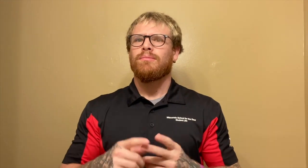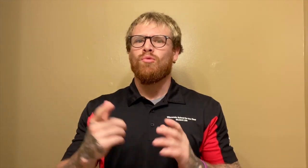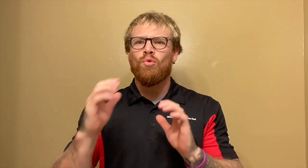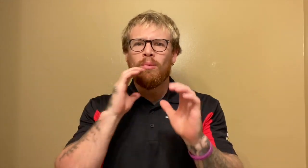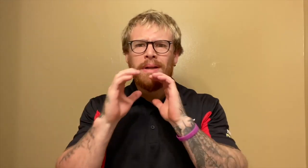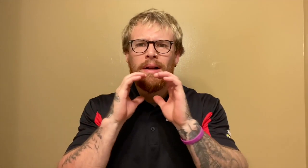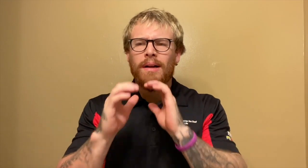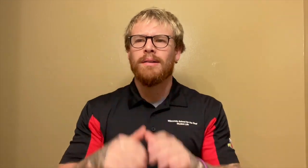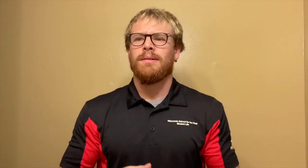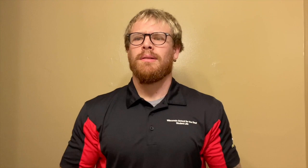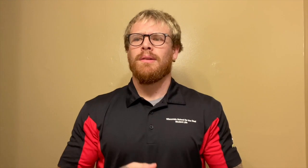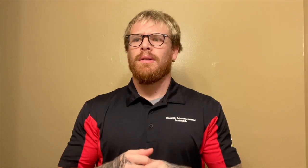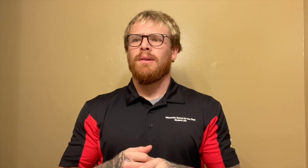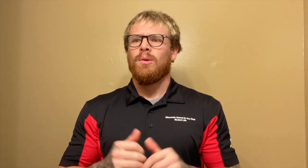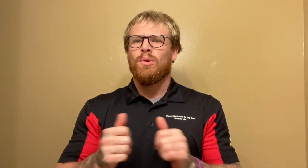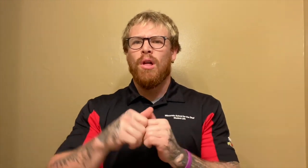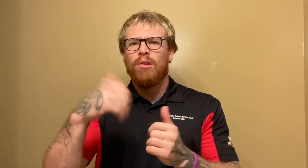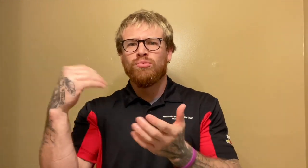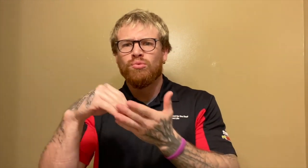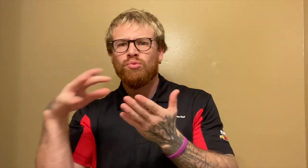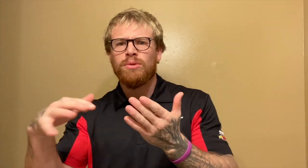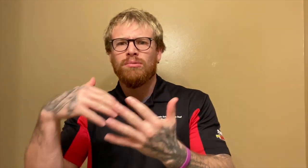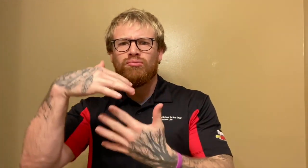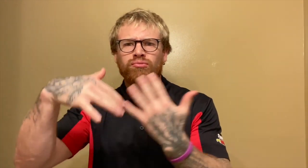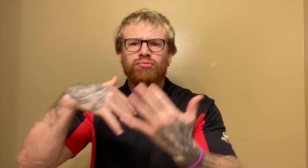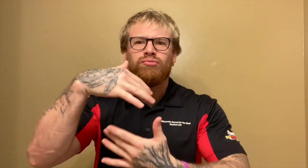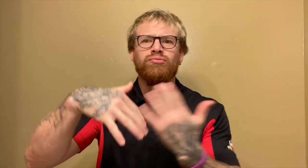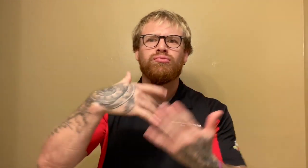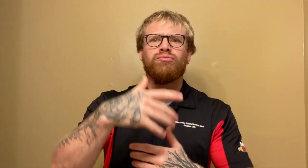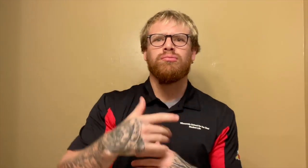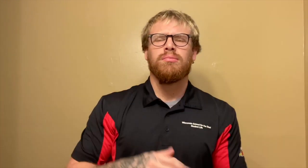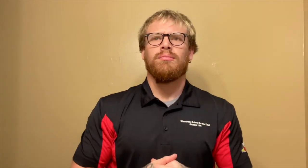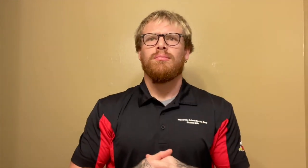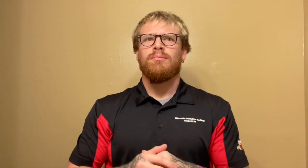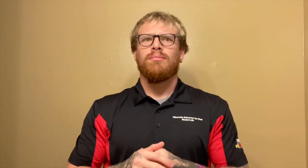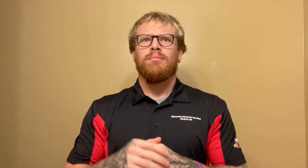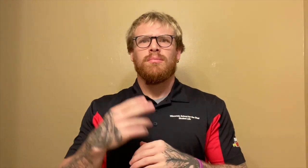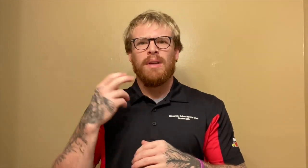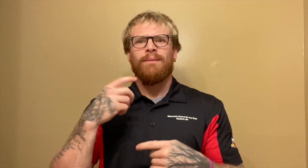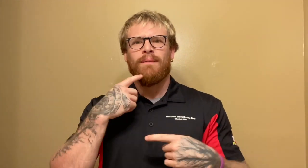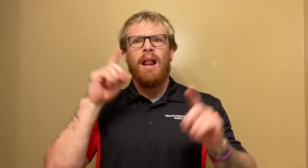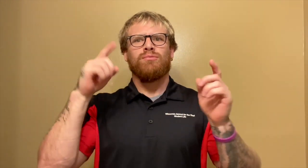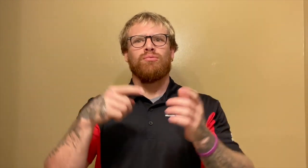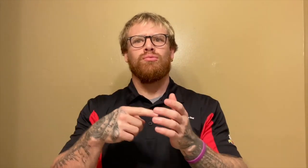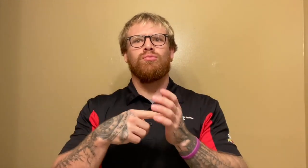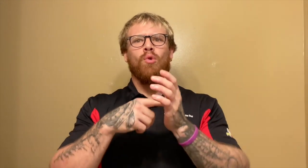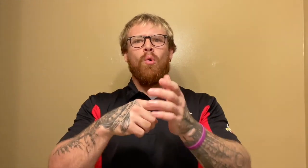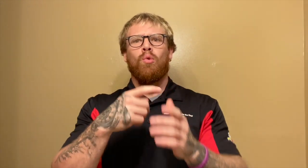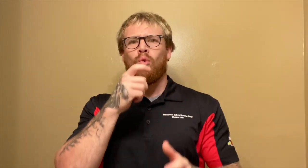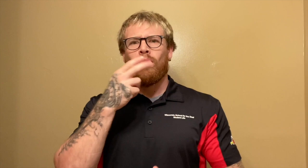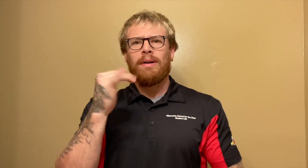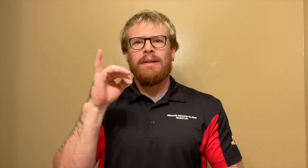students, socializing, and showing who he is.